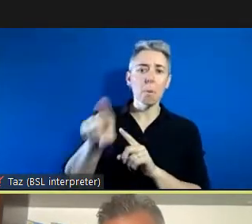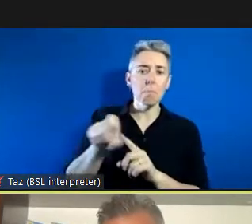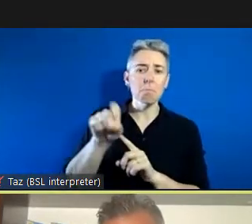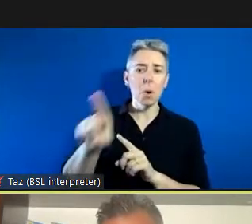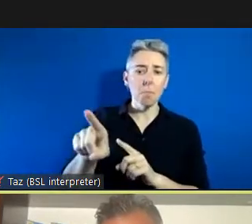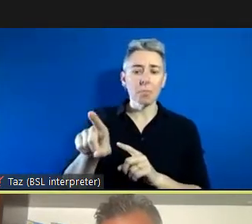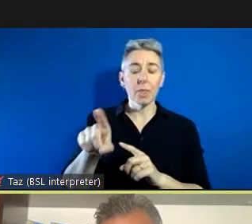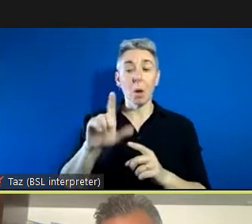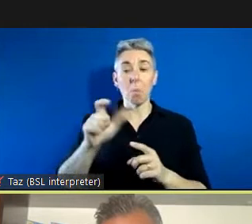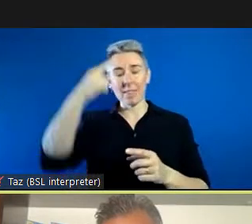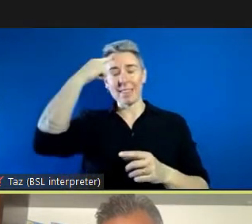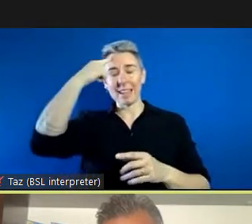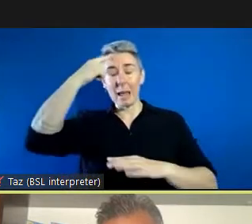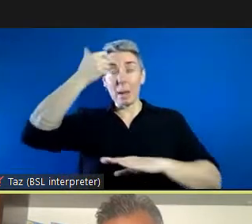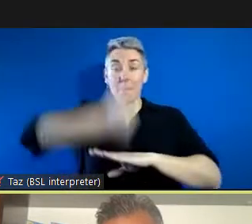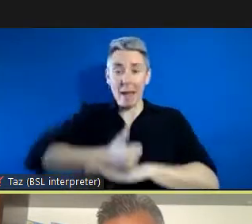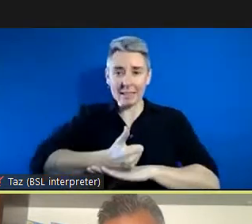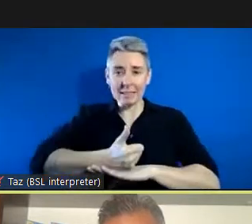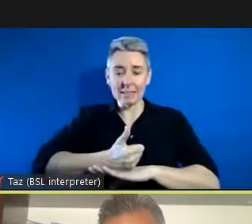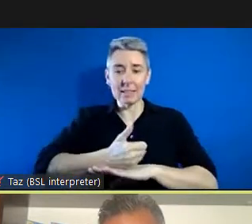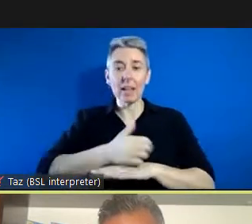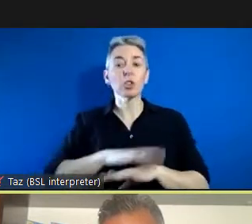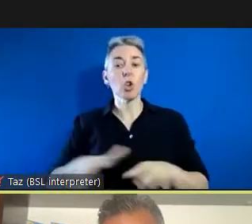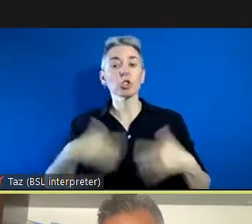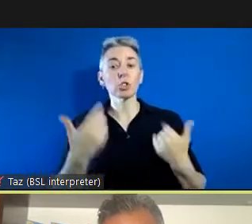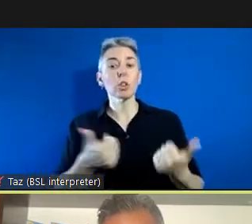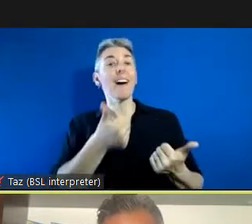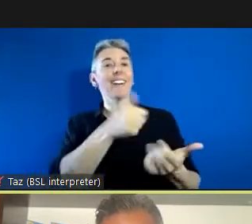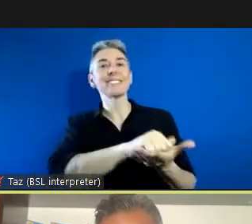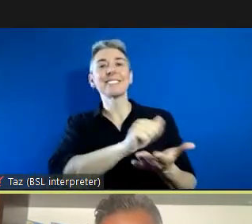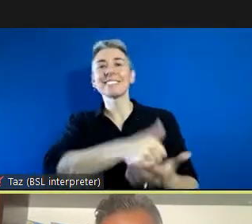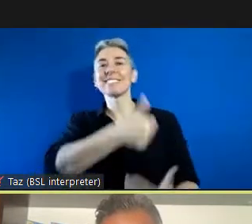of that there isn't just something that we can just be cursory passing our way through, hopefully